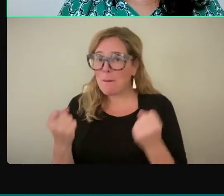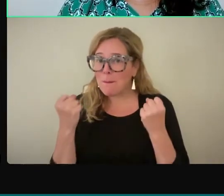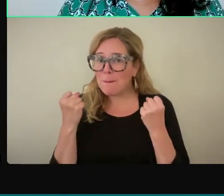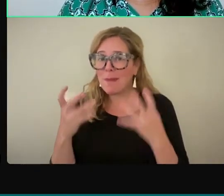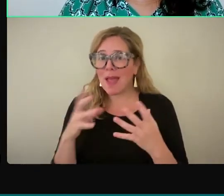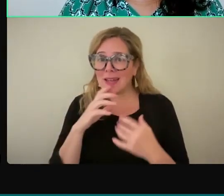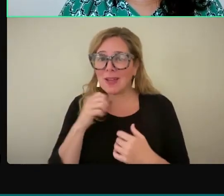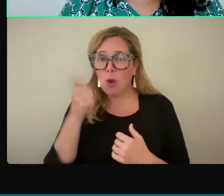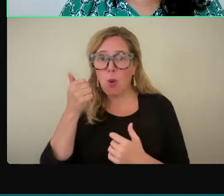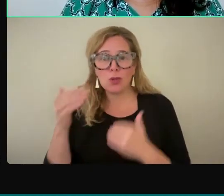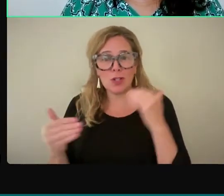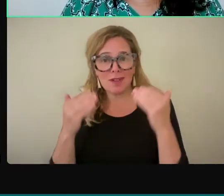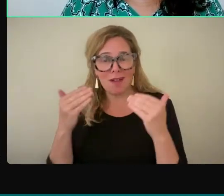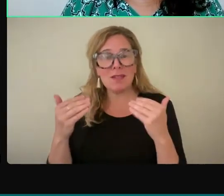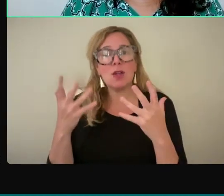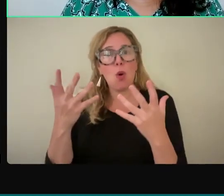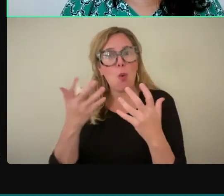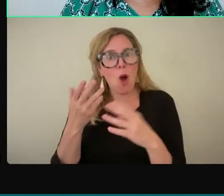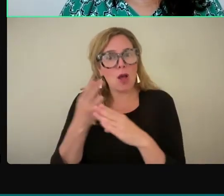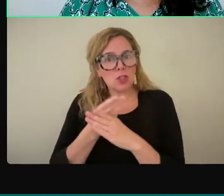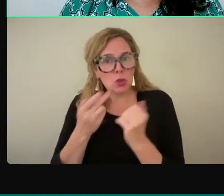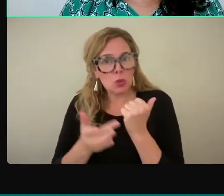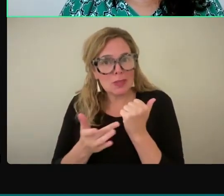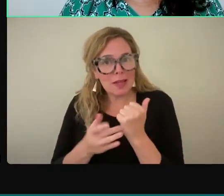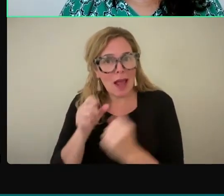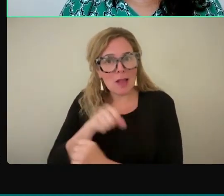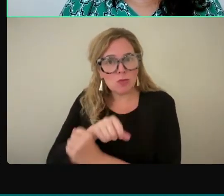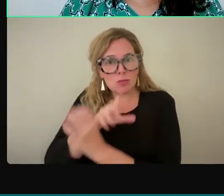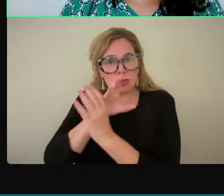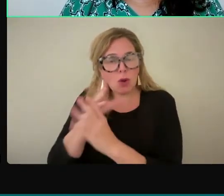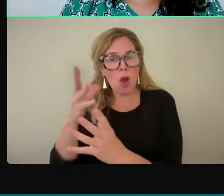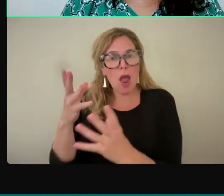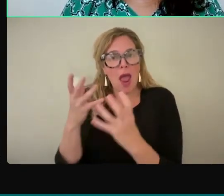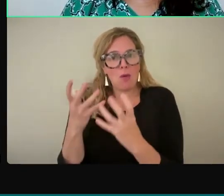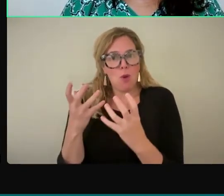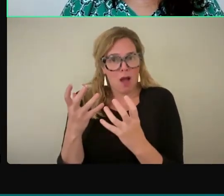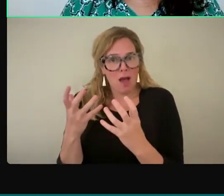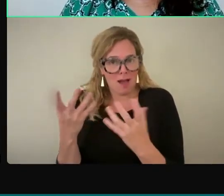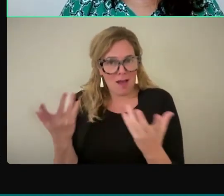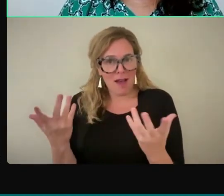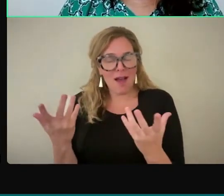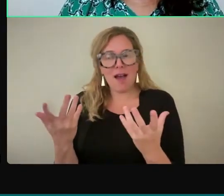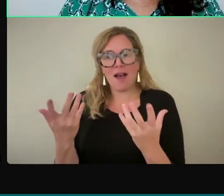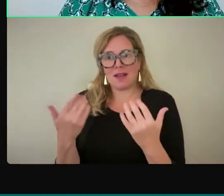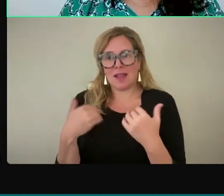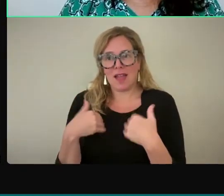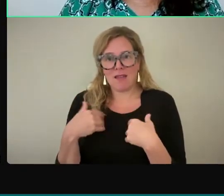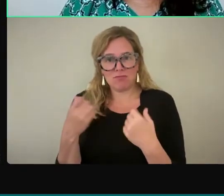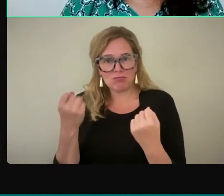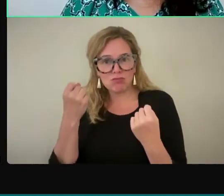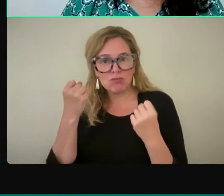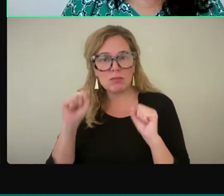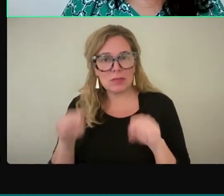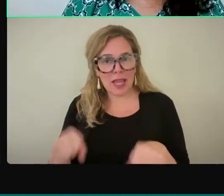to use this technology, and are rapidly using this technology as we saw during the pandemic.